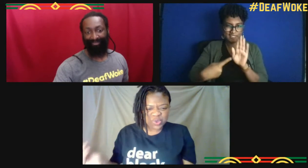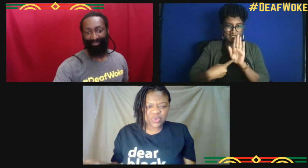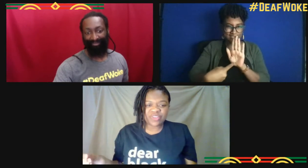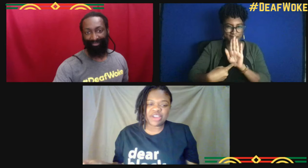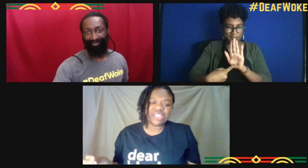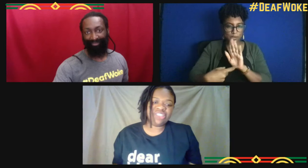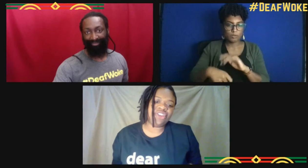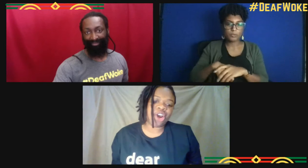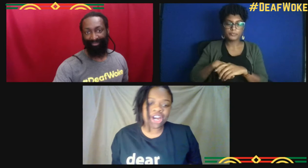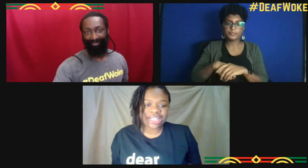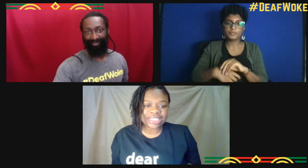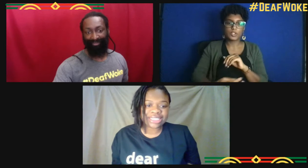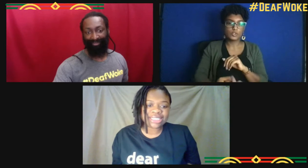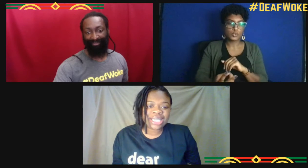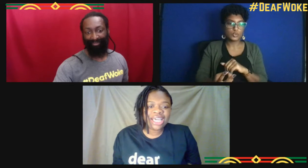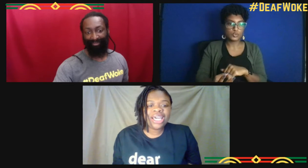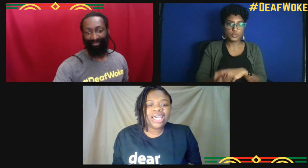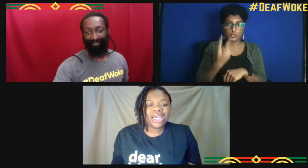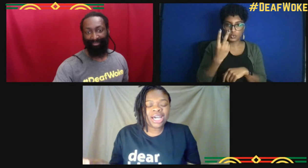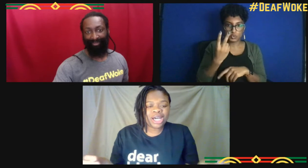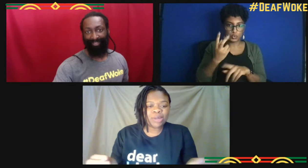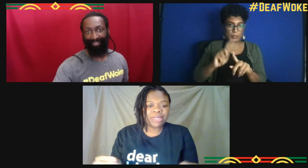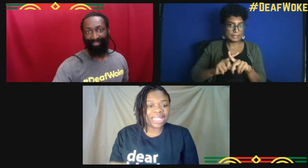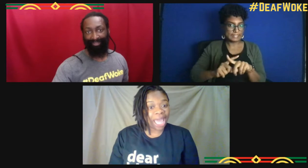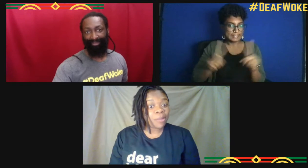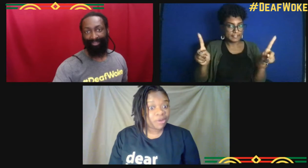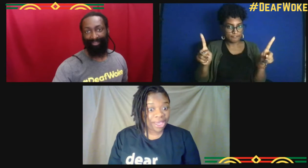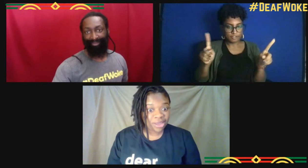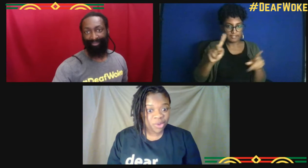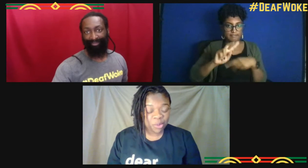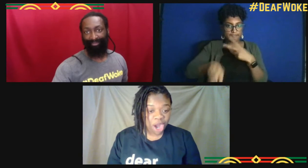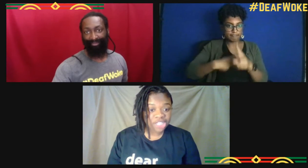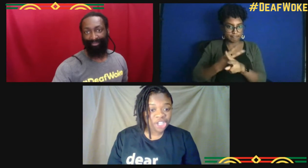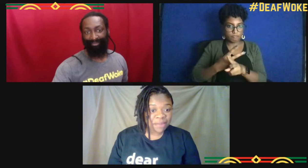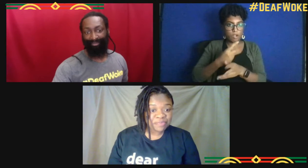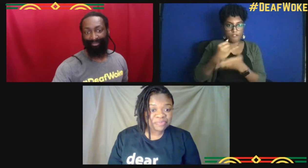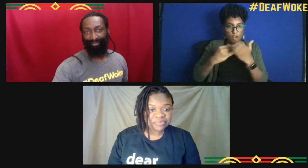two very different artists collaborate on a project.